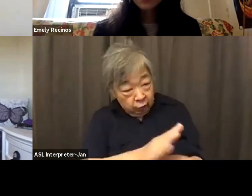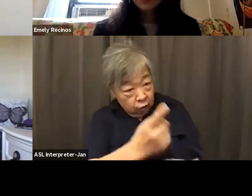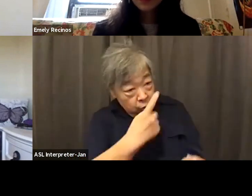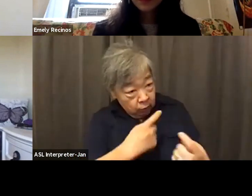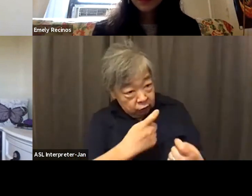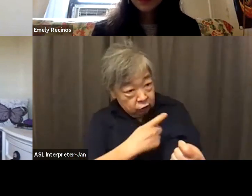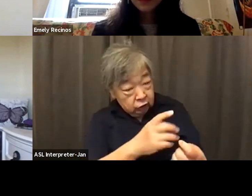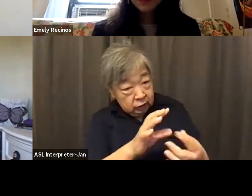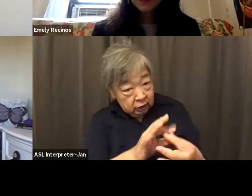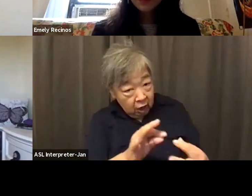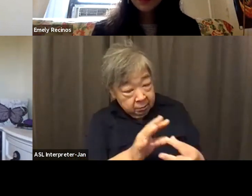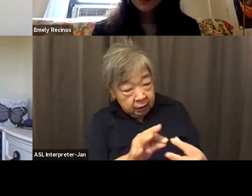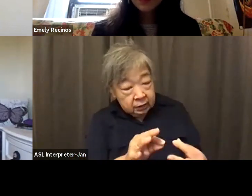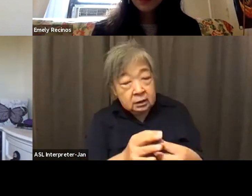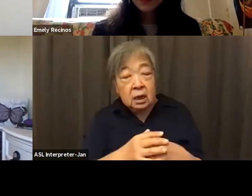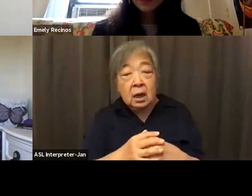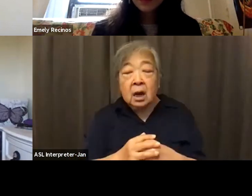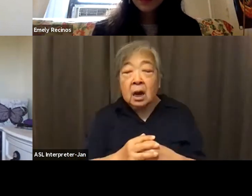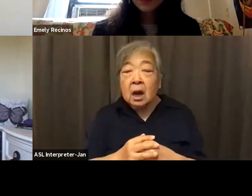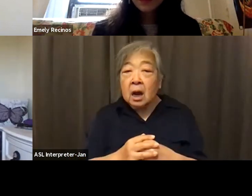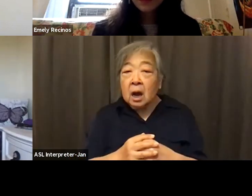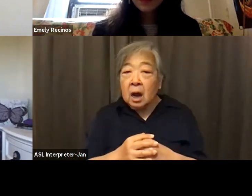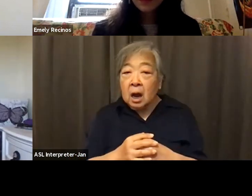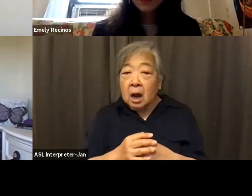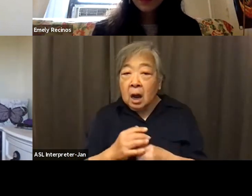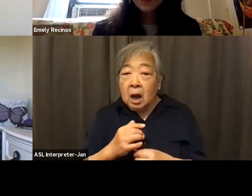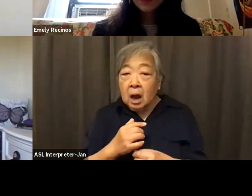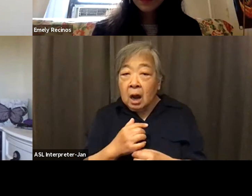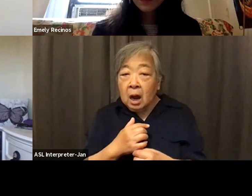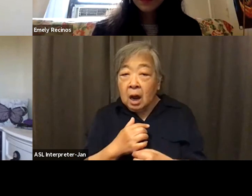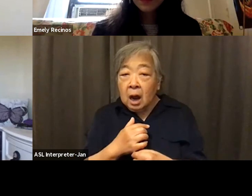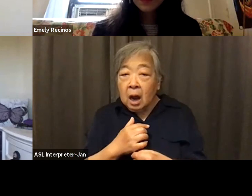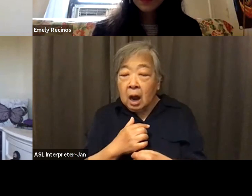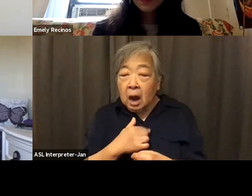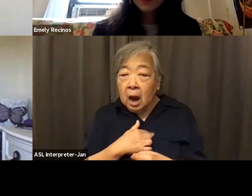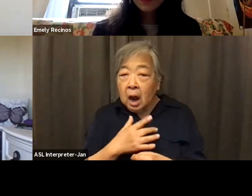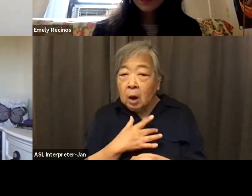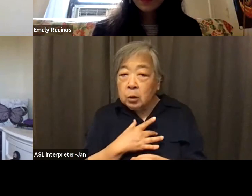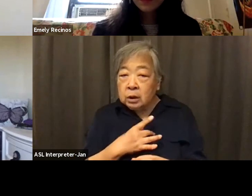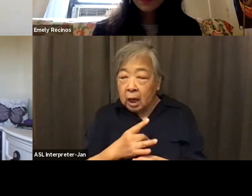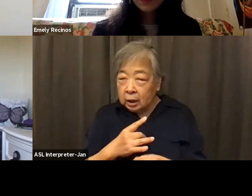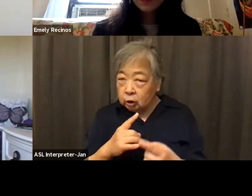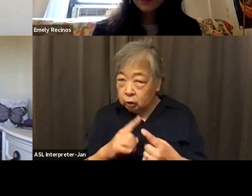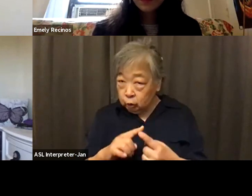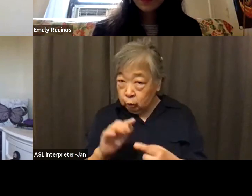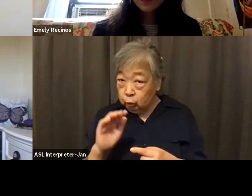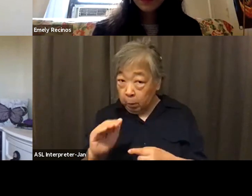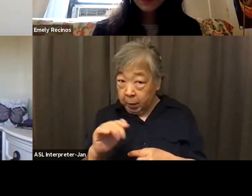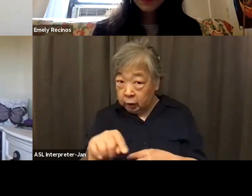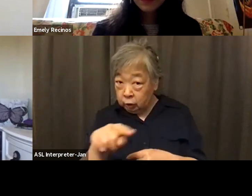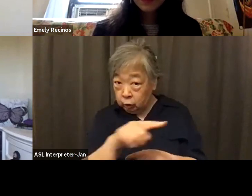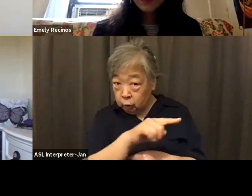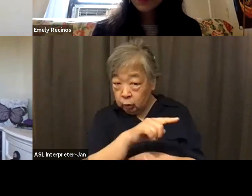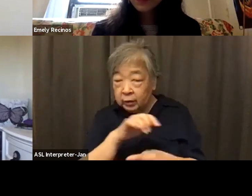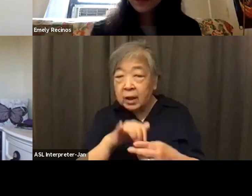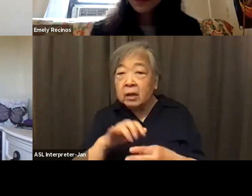I would love to also just remind you that the AWAY journal is going to be coming out